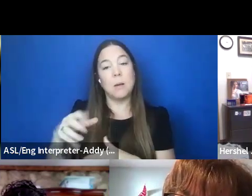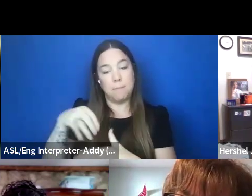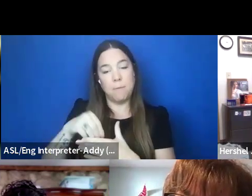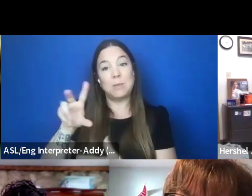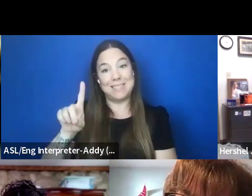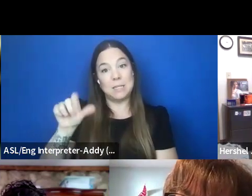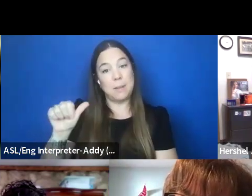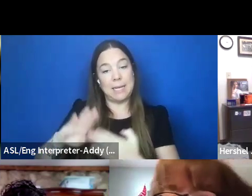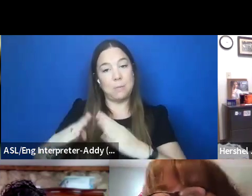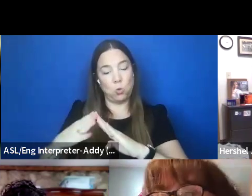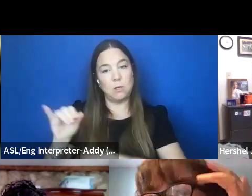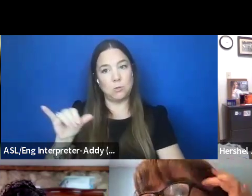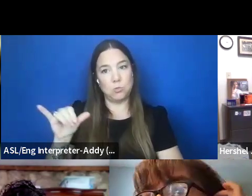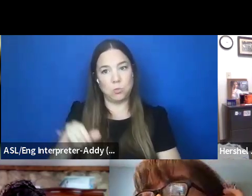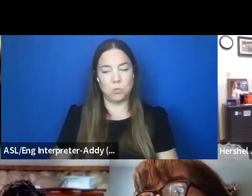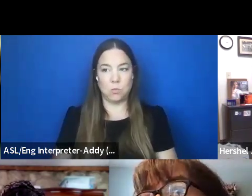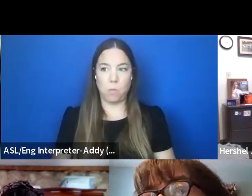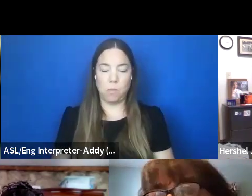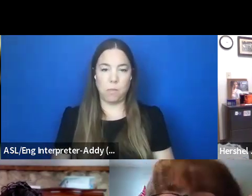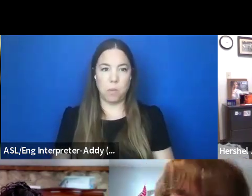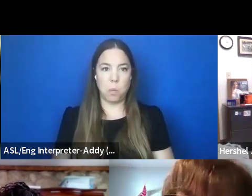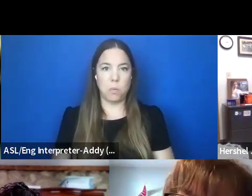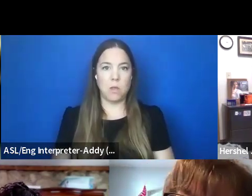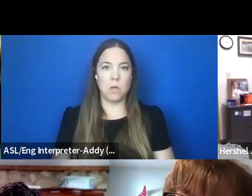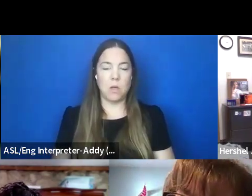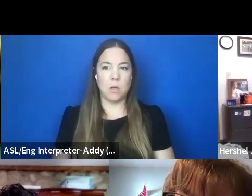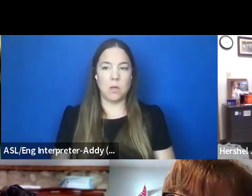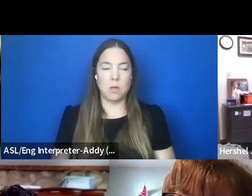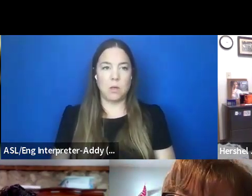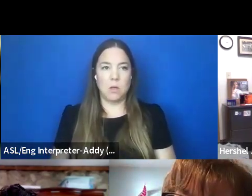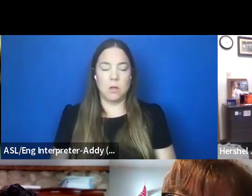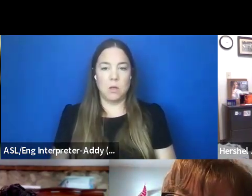Don Dew: one of the things that Don Dew: we're trying to push Don Dew: here is